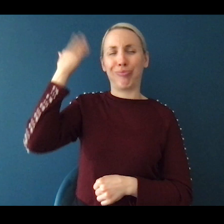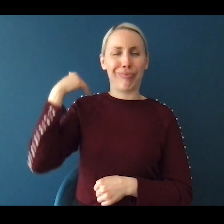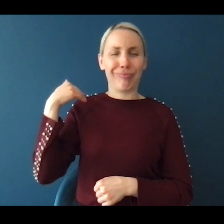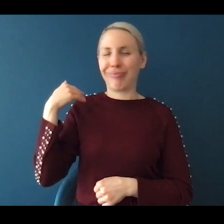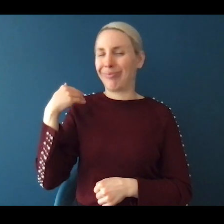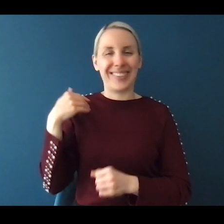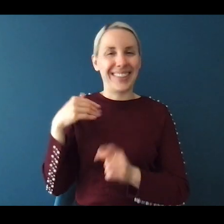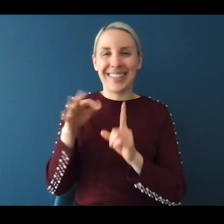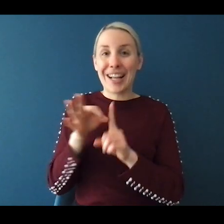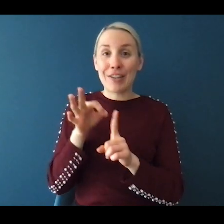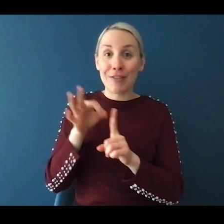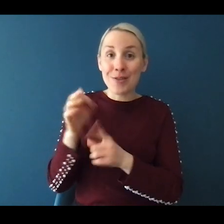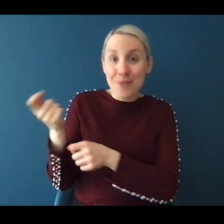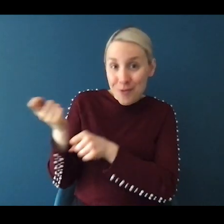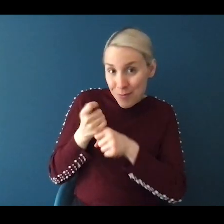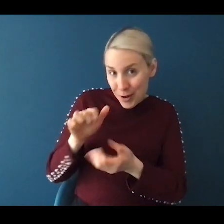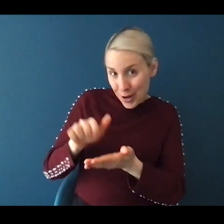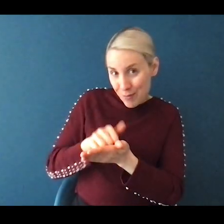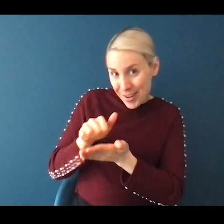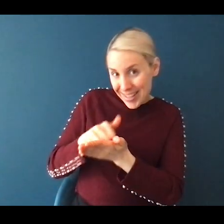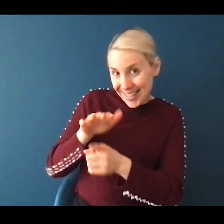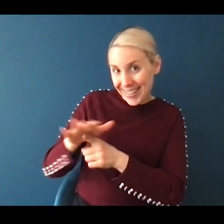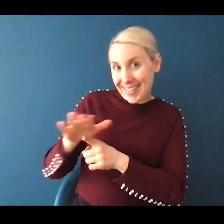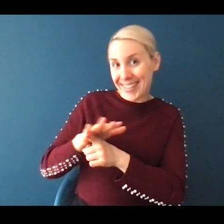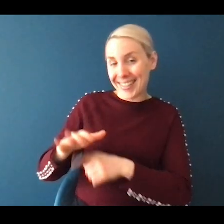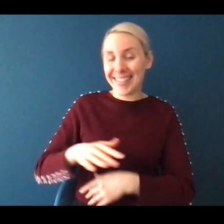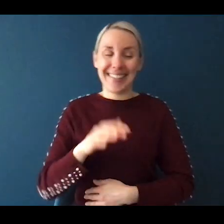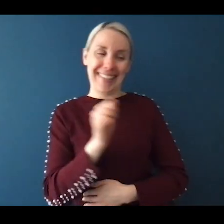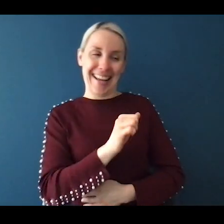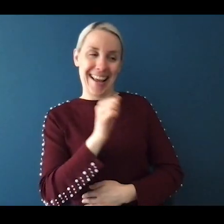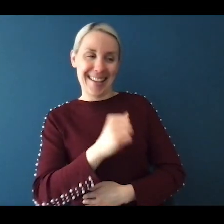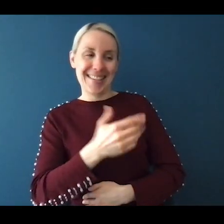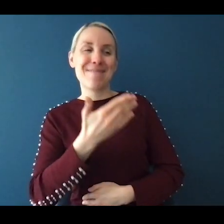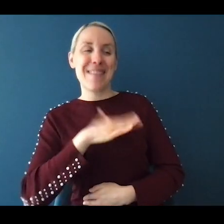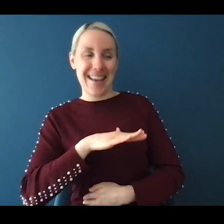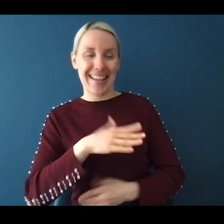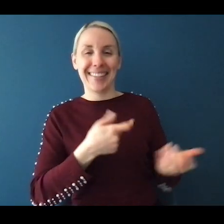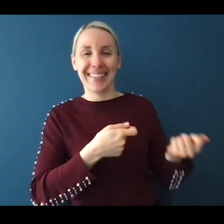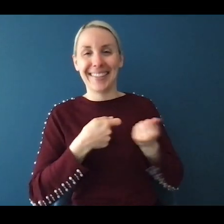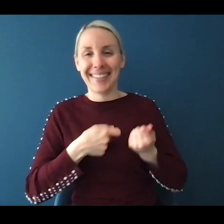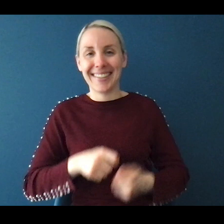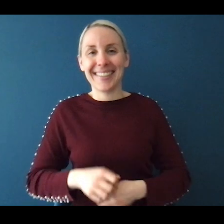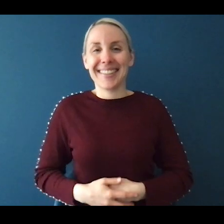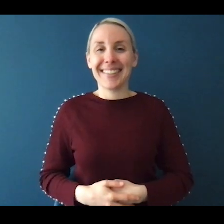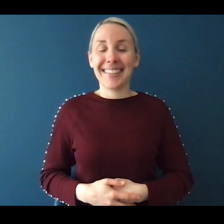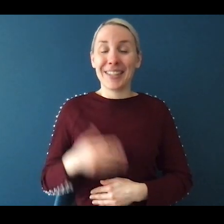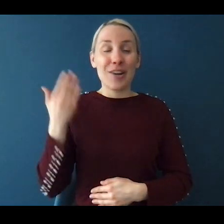anything that did you bring prints. Yeah I did bring prints yeah it's been a while but